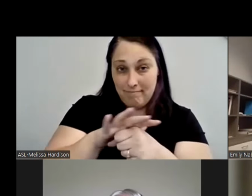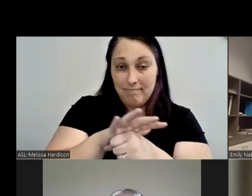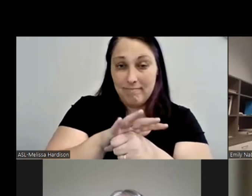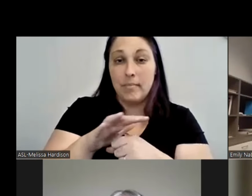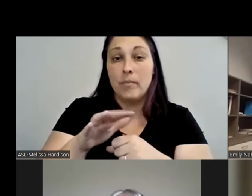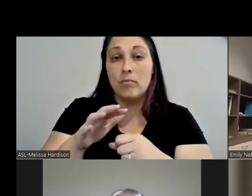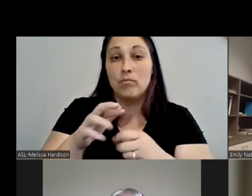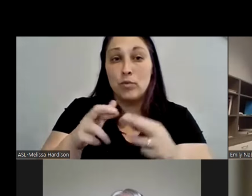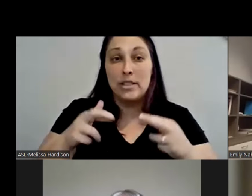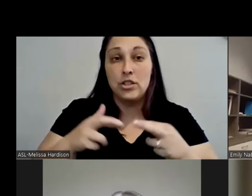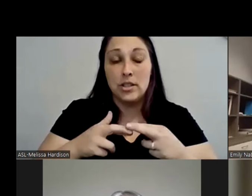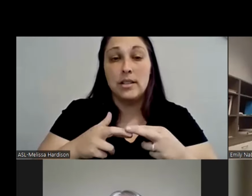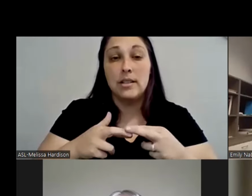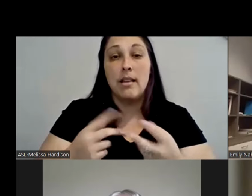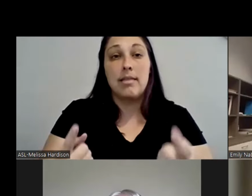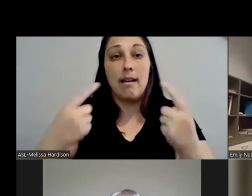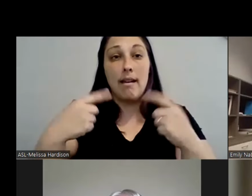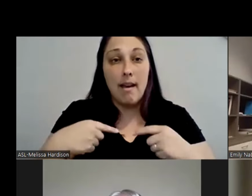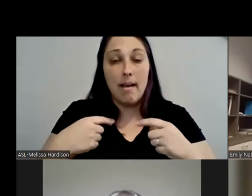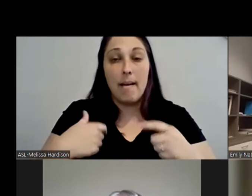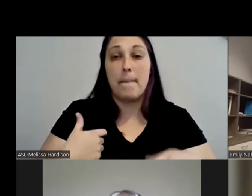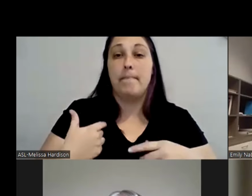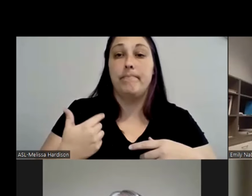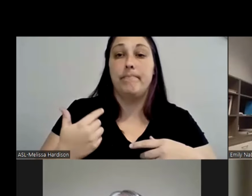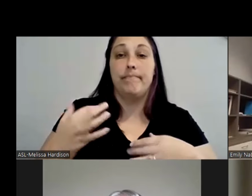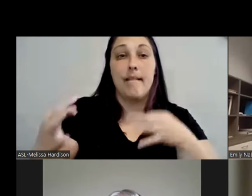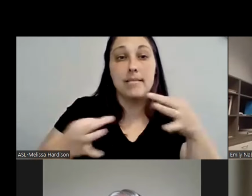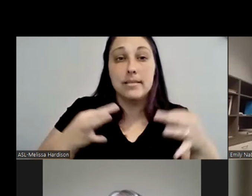get used to saying both, which stems from the partnership for the